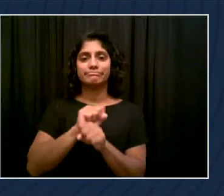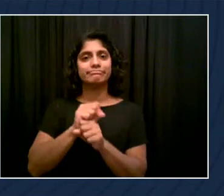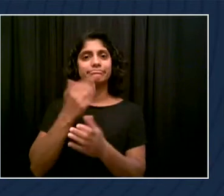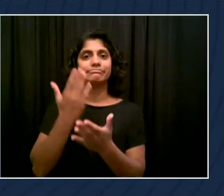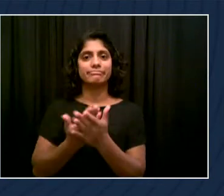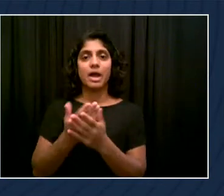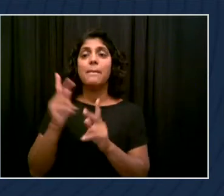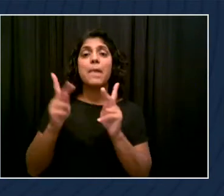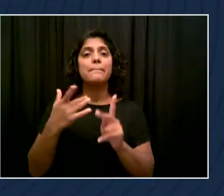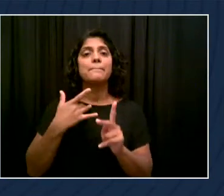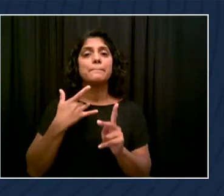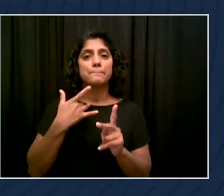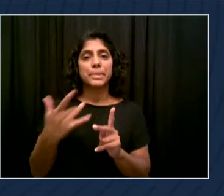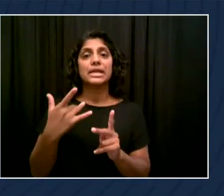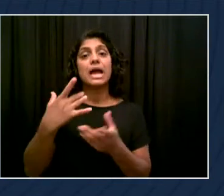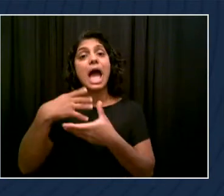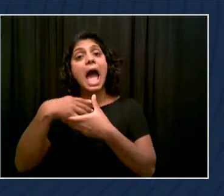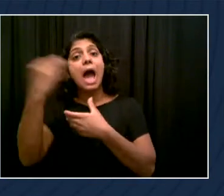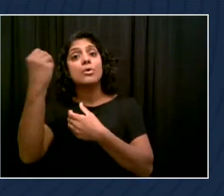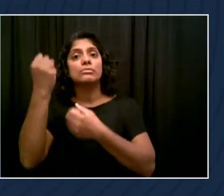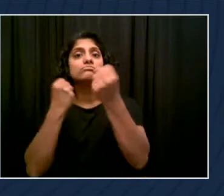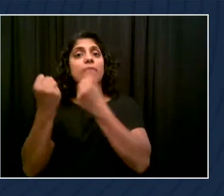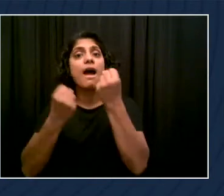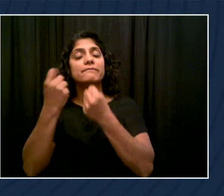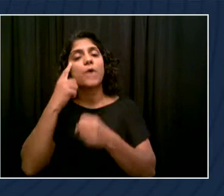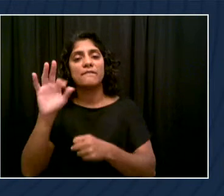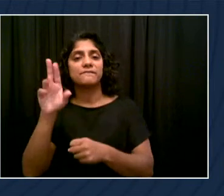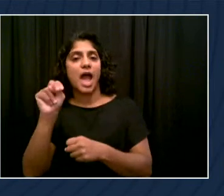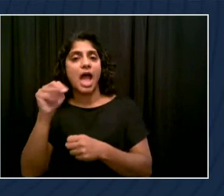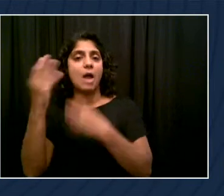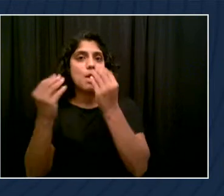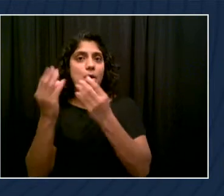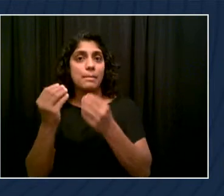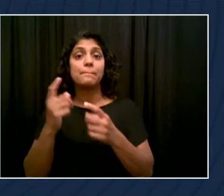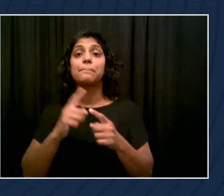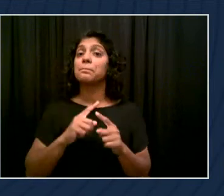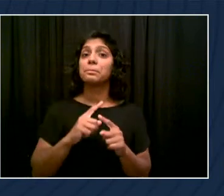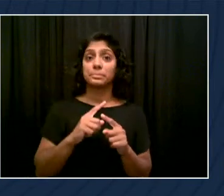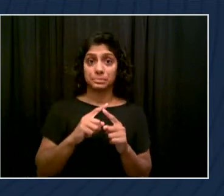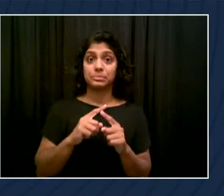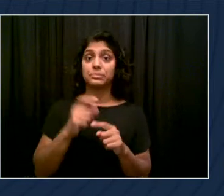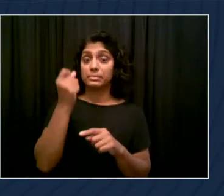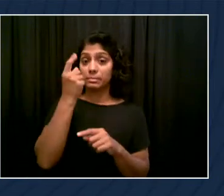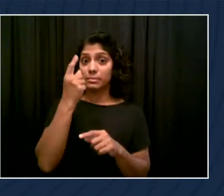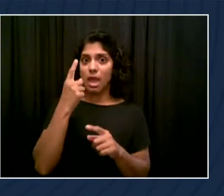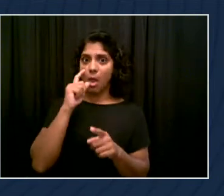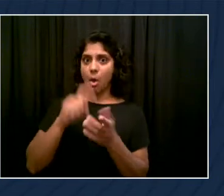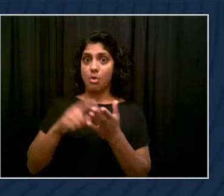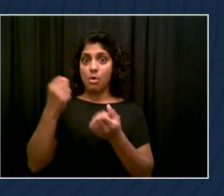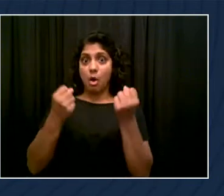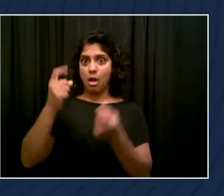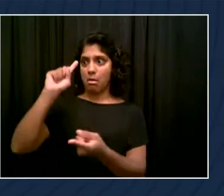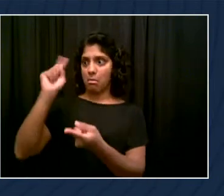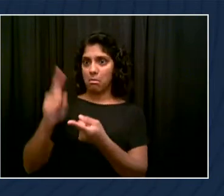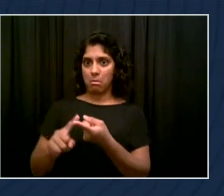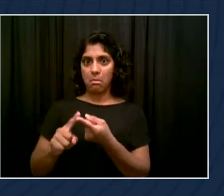THERE WAS 25% DECREASINE AIR POLLUTION WHICH MEANS WE CAN MAKE A BIG DIFFERENCE IN AIR QUALITY IN PARTICULAR